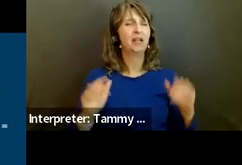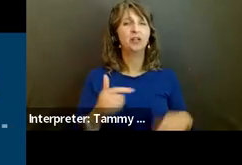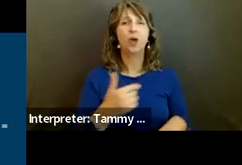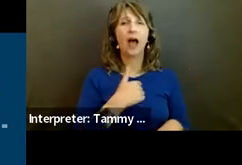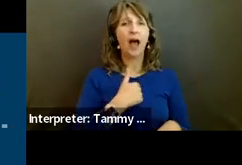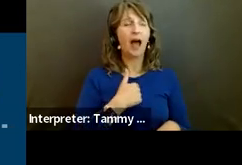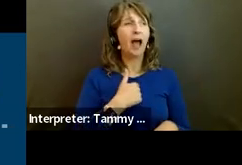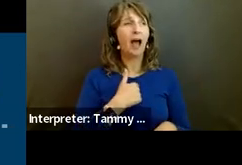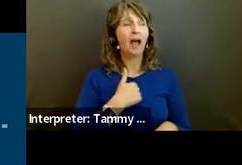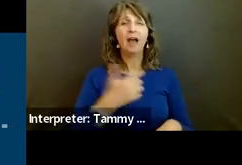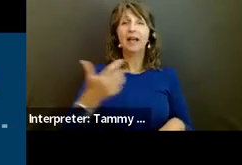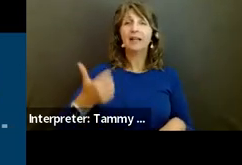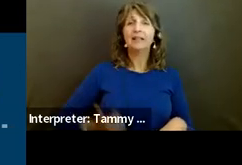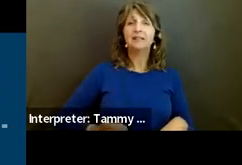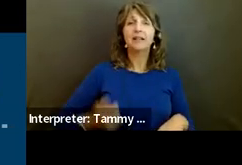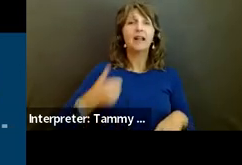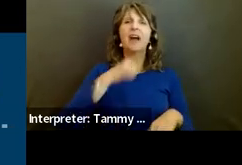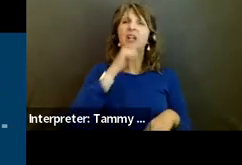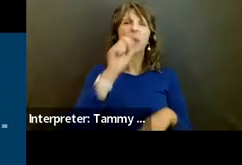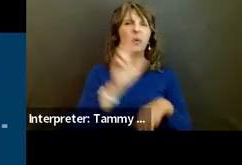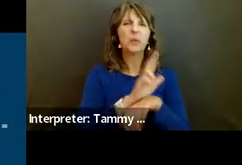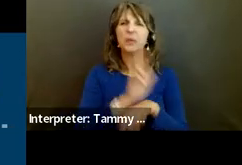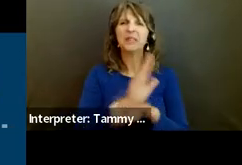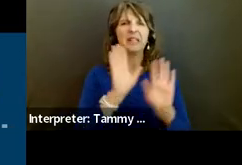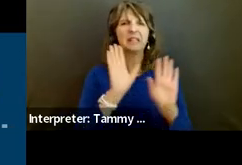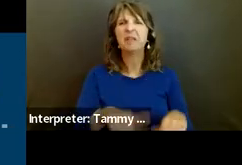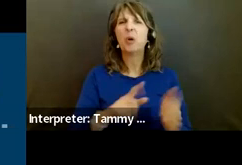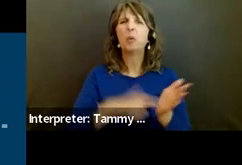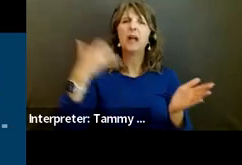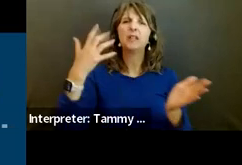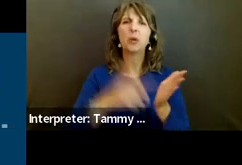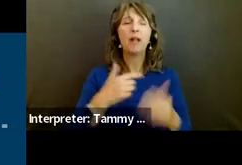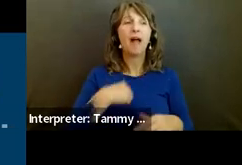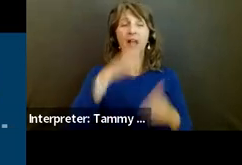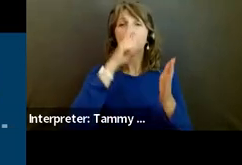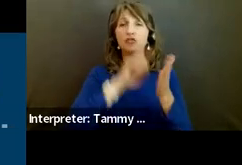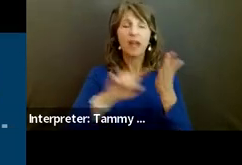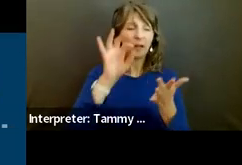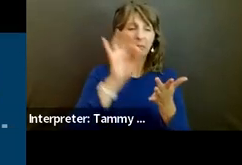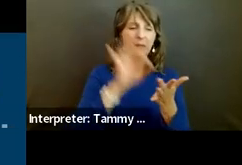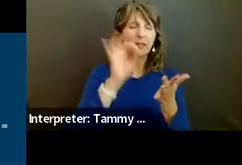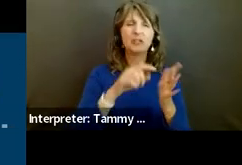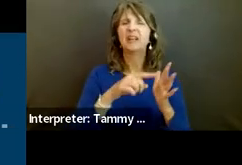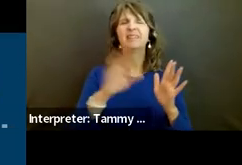I only take it when I feel like I need it. I don't really check my blood sugar because it hurts my finger. Doc, I'm in so much pain. Please help me. I need Narcos.